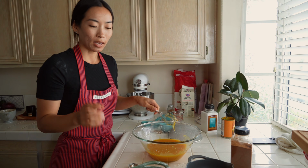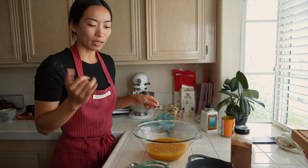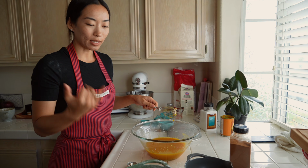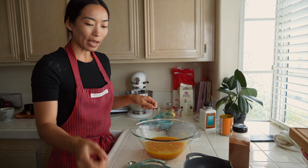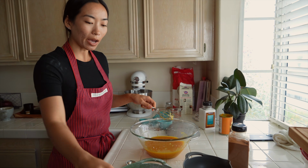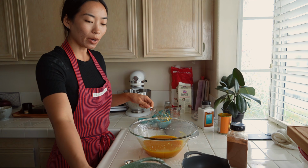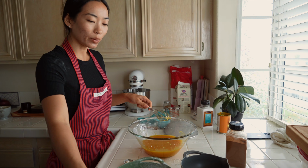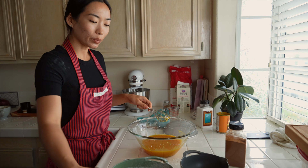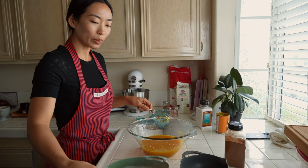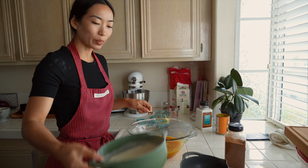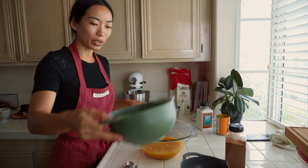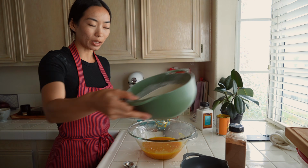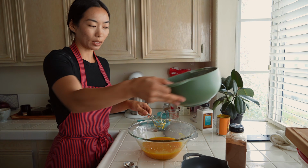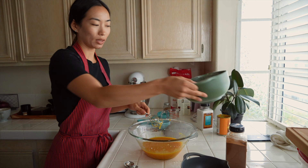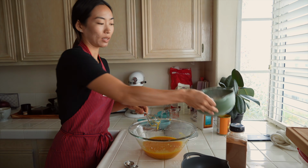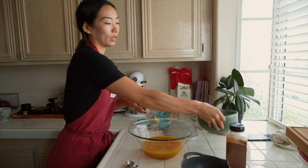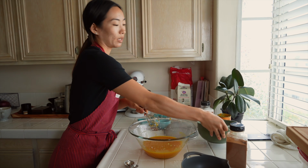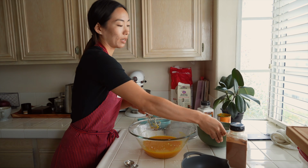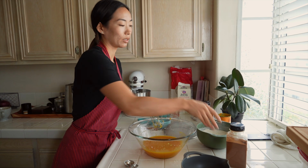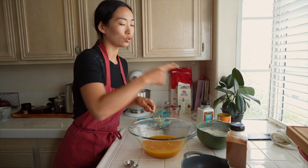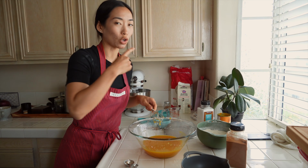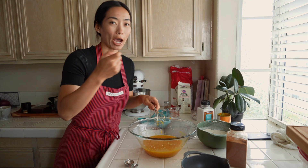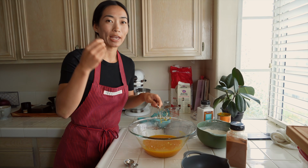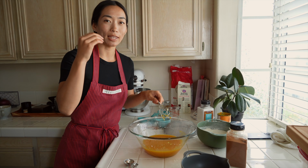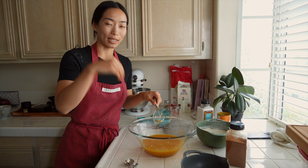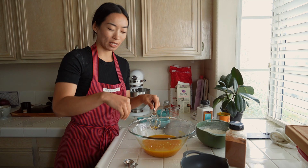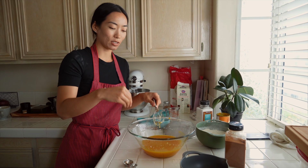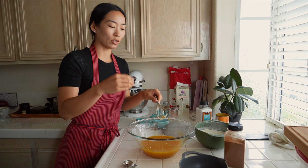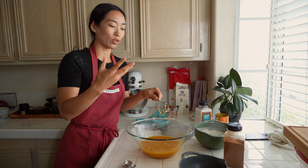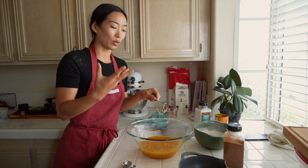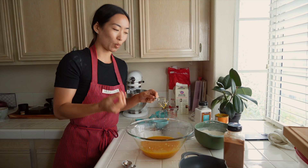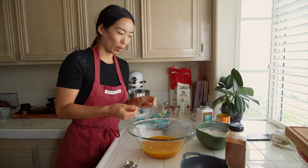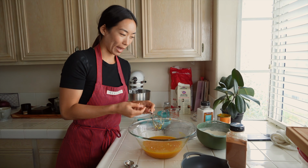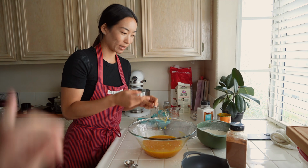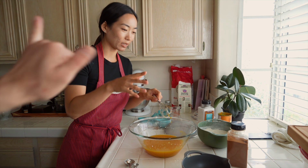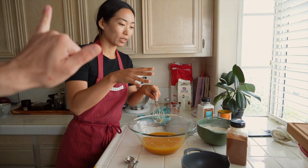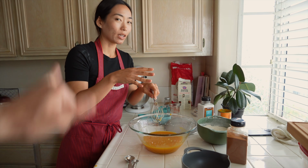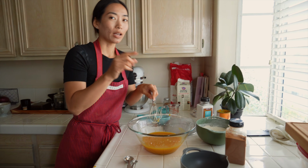and now we put the dry into the wet